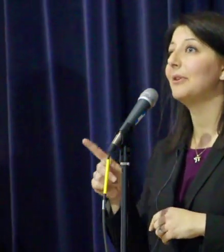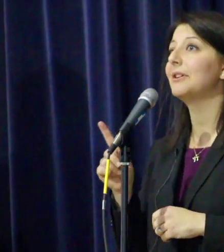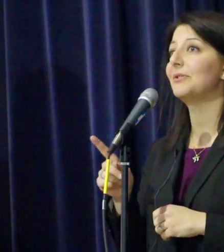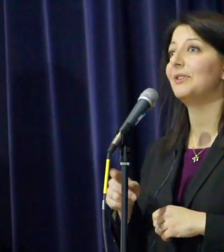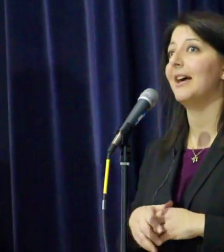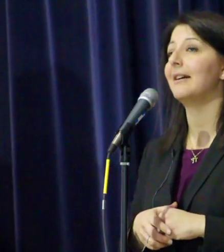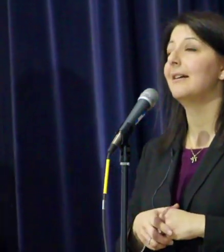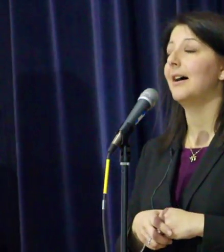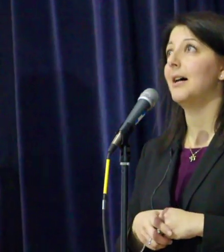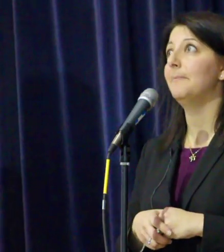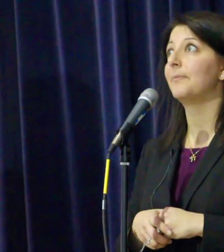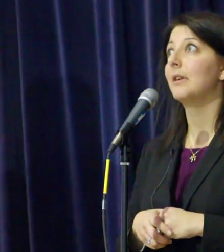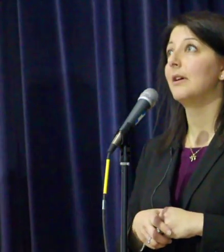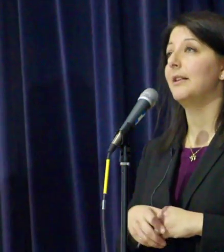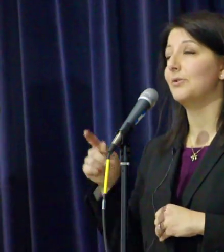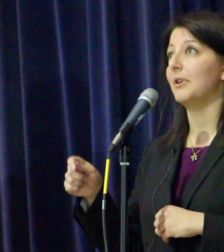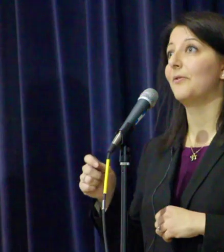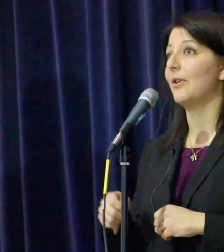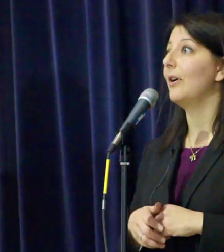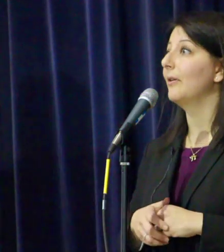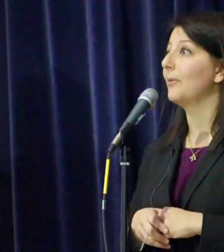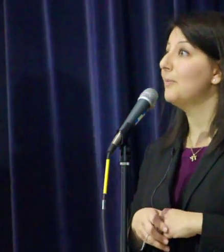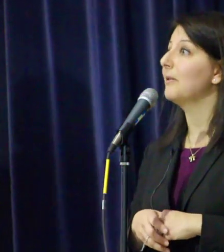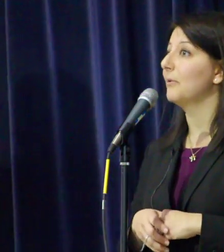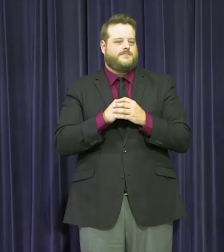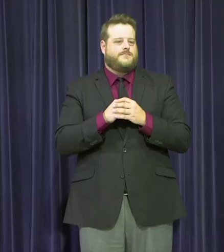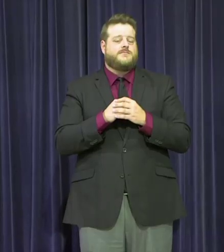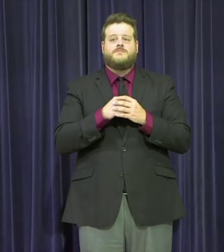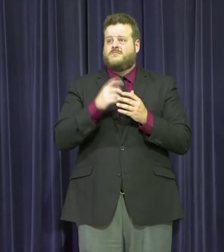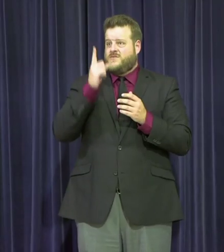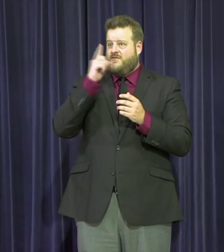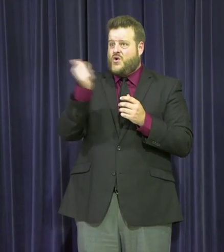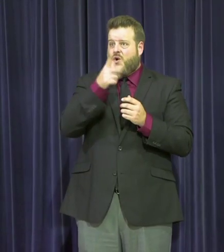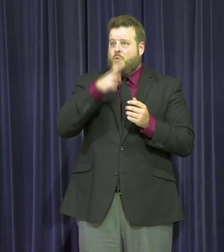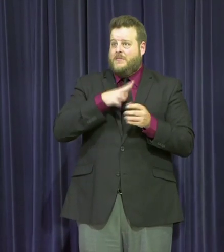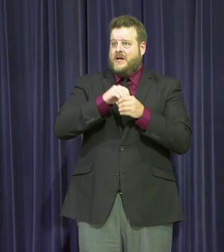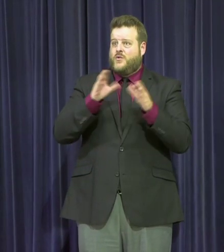I will also say, and this is really for all of the women in the room, my Mom's brother